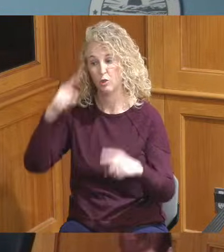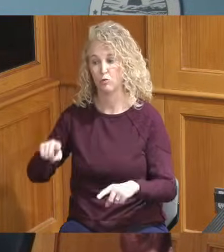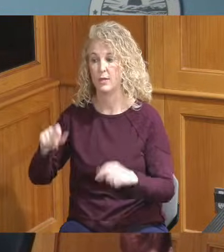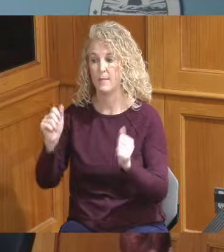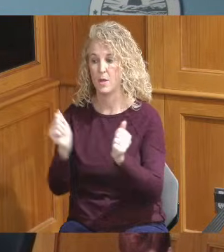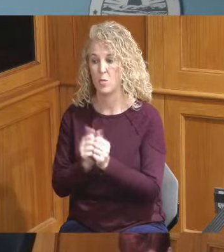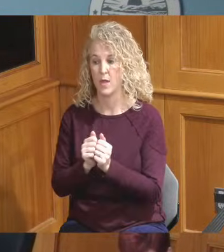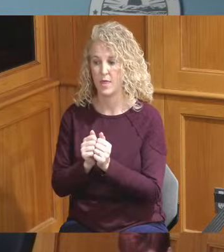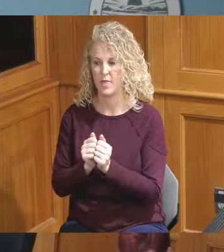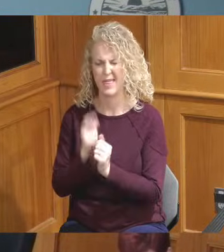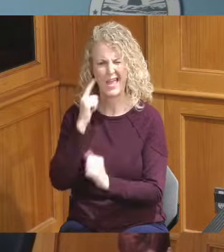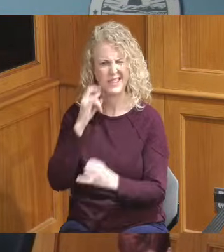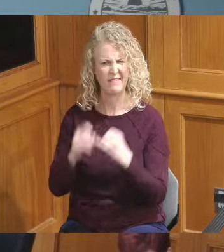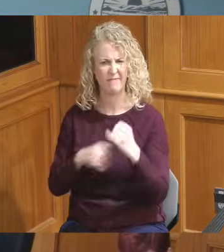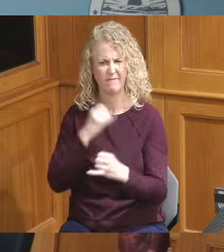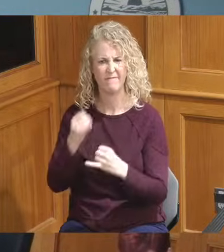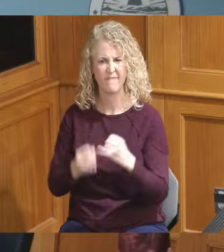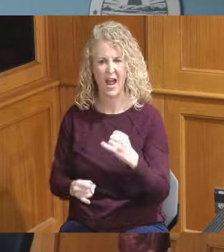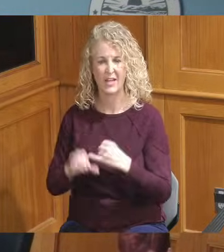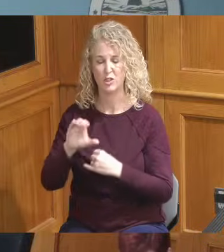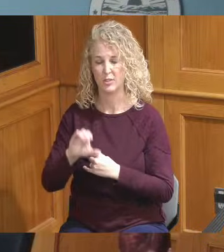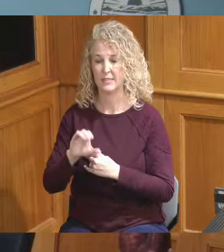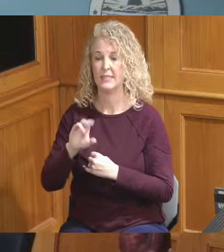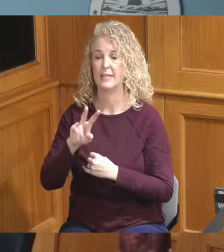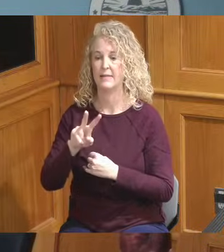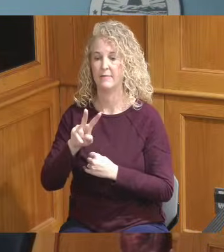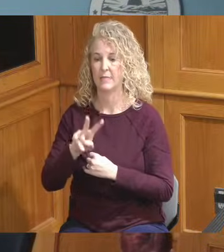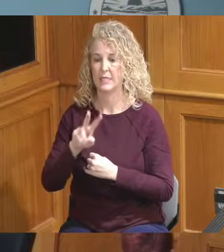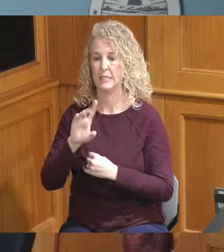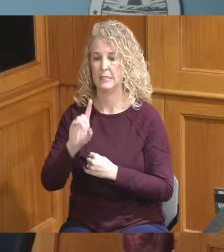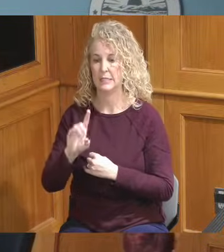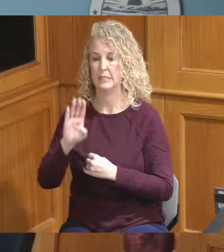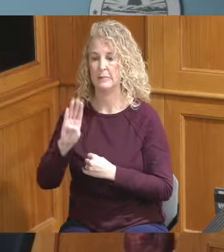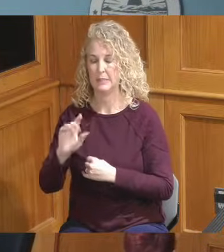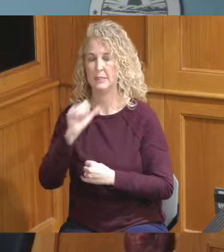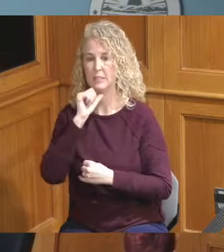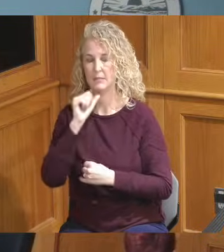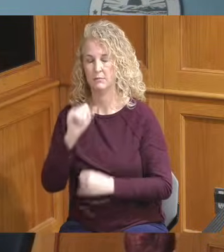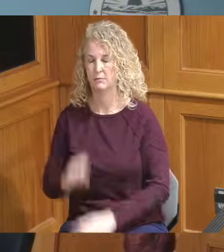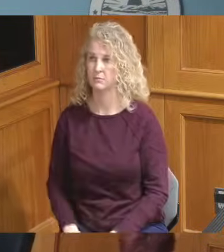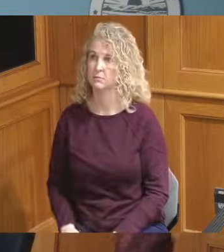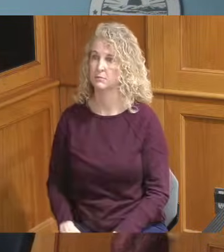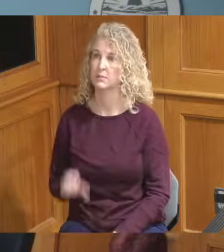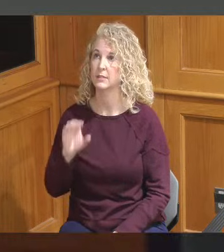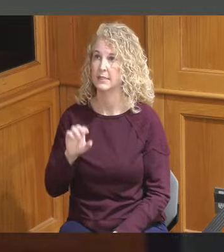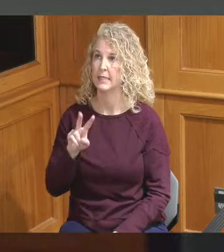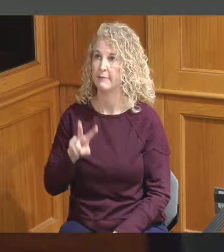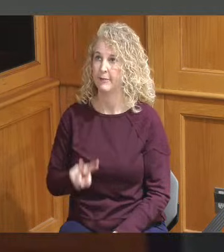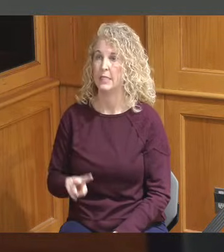I believe this is the final of our CDBG nonprofit grants. this is these were presented to the Board